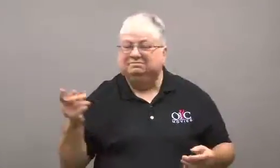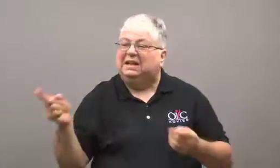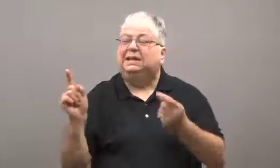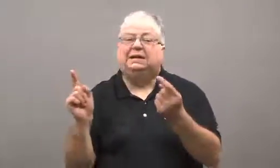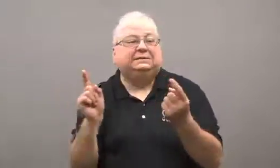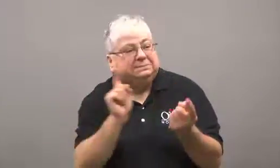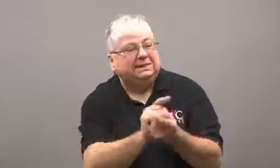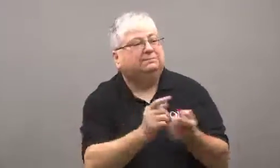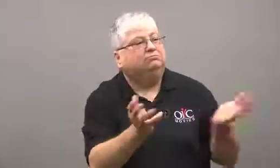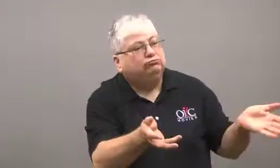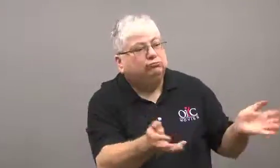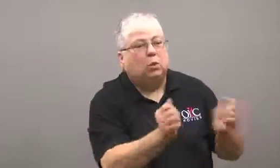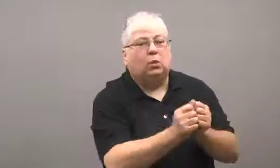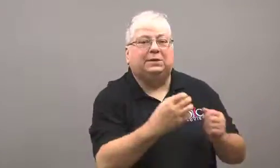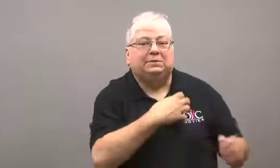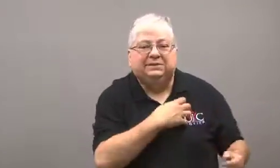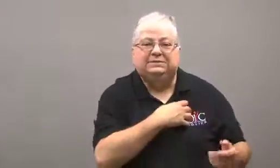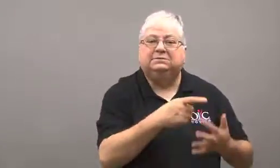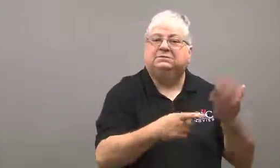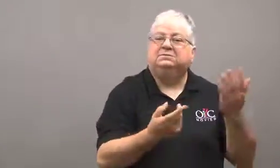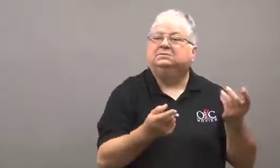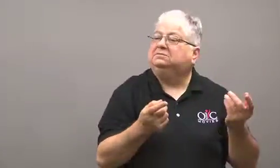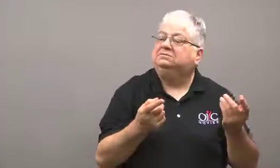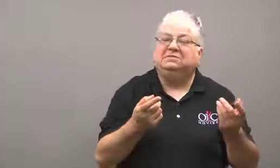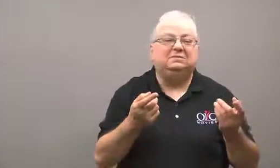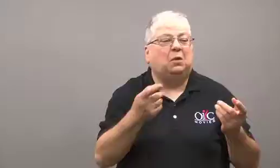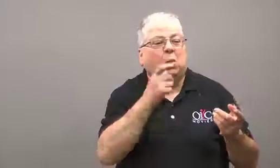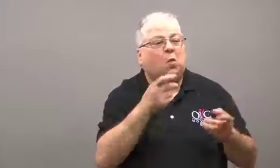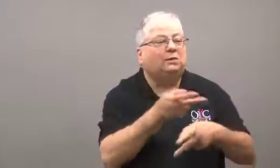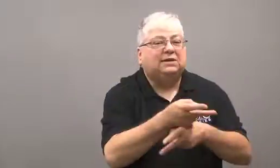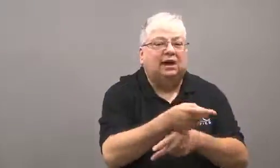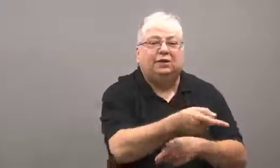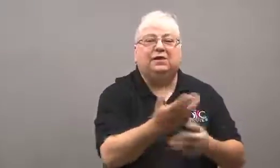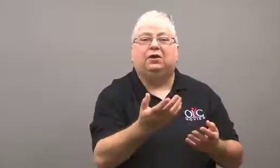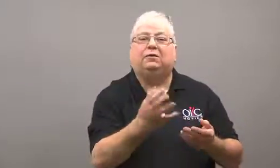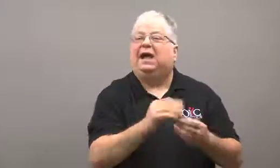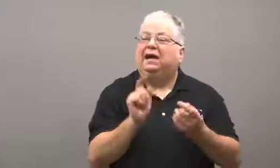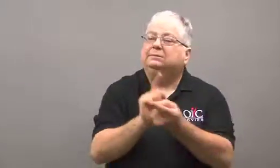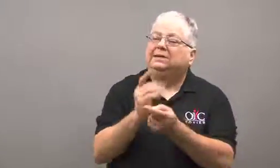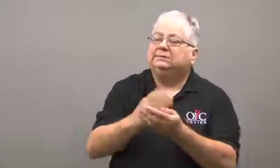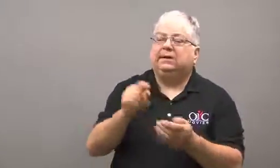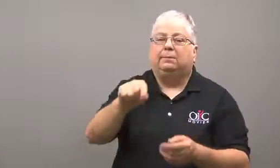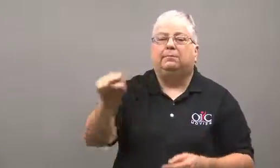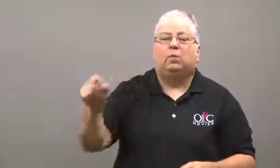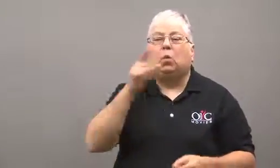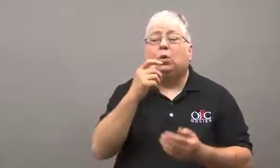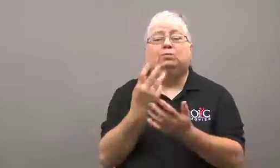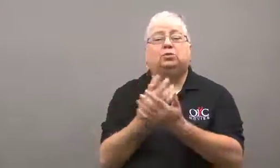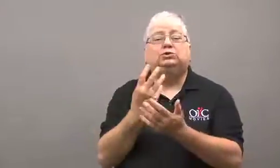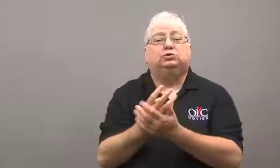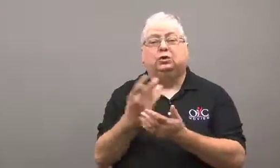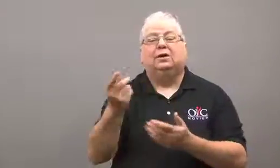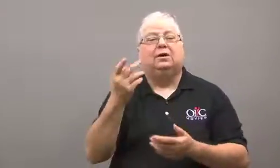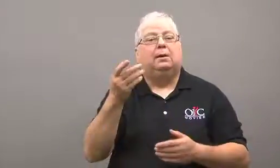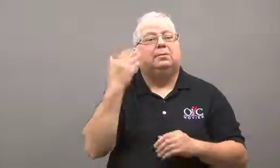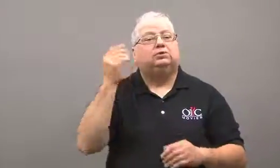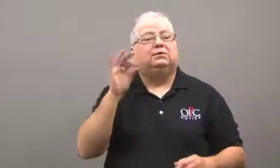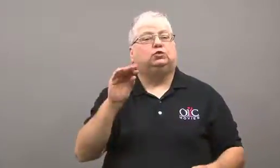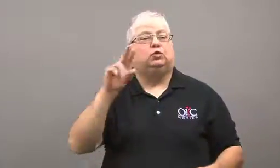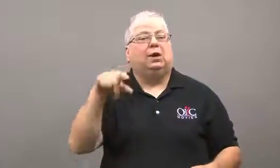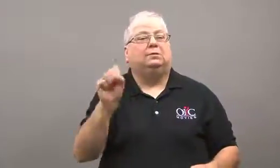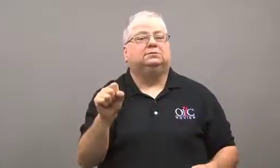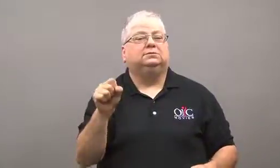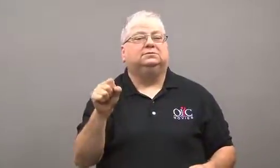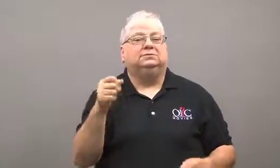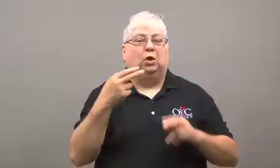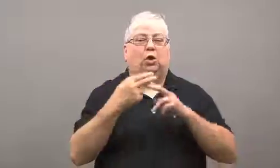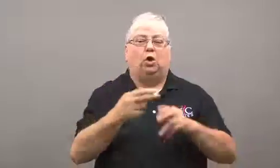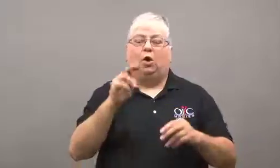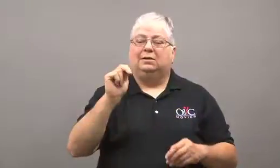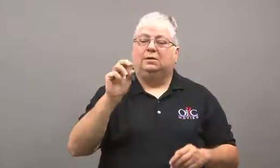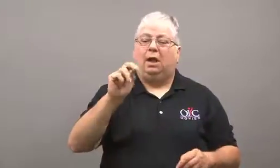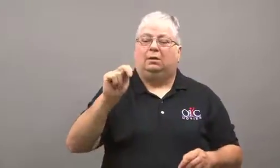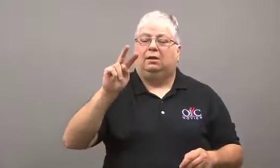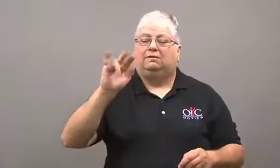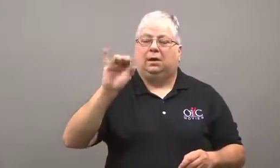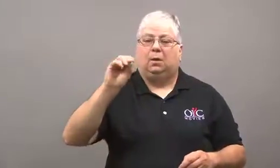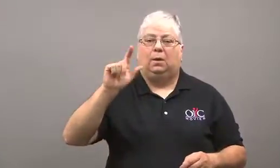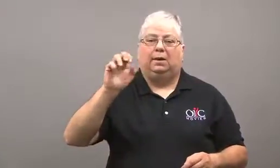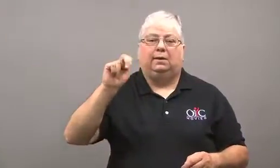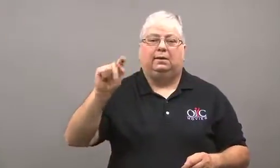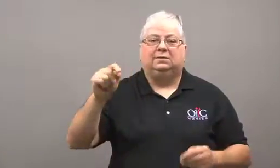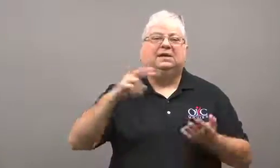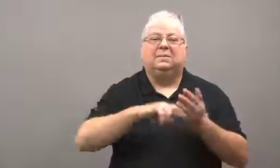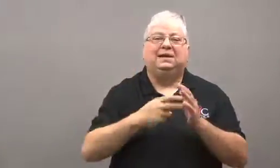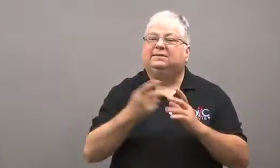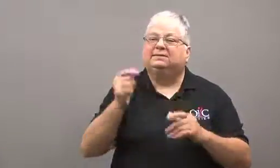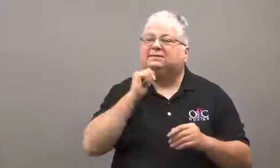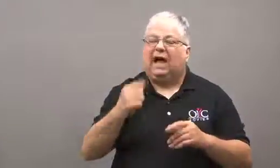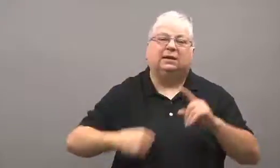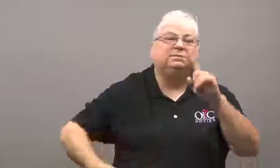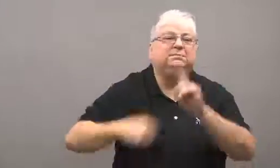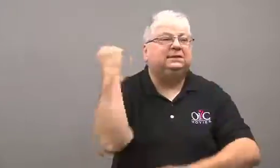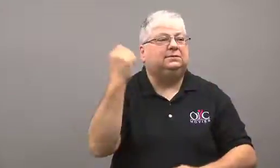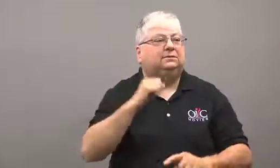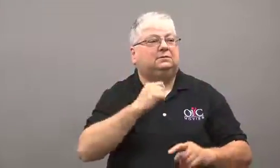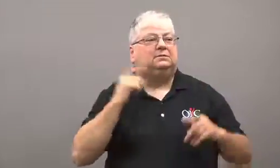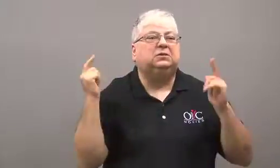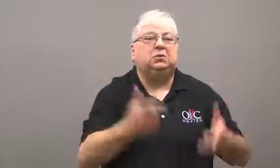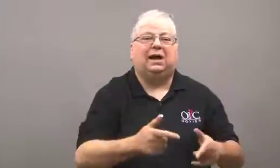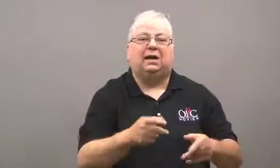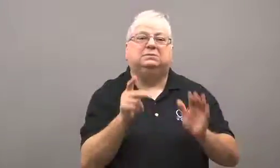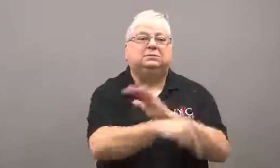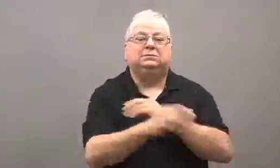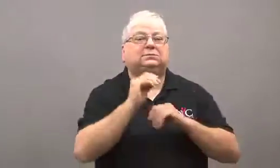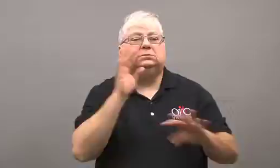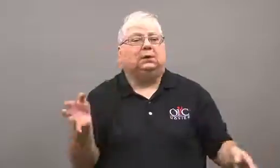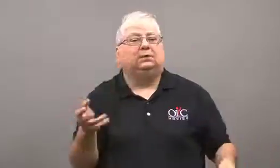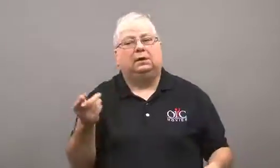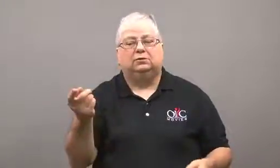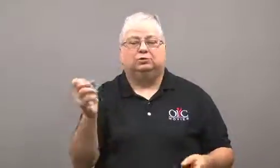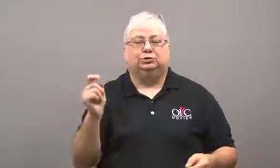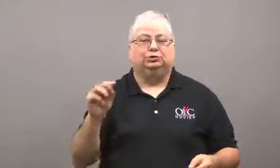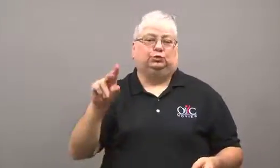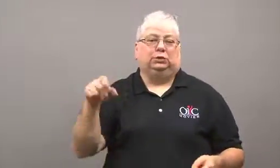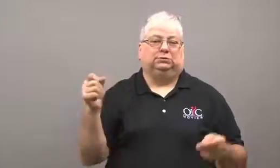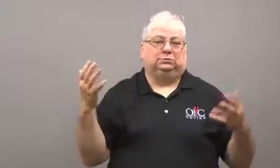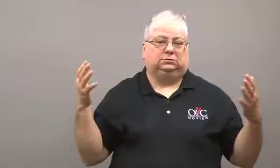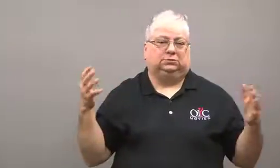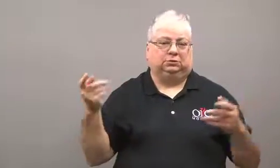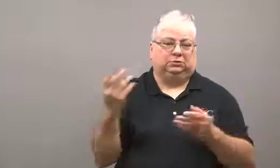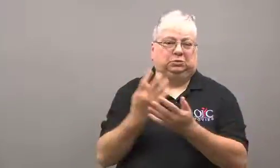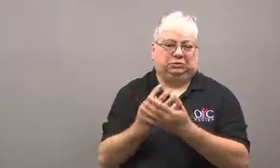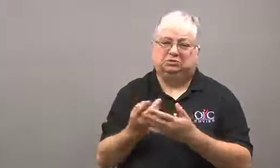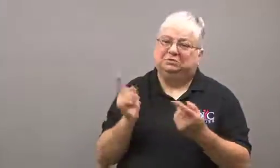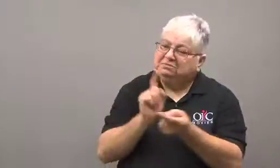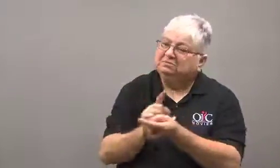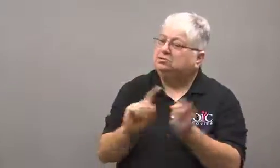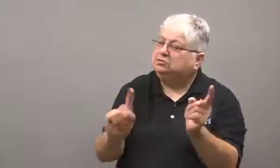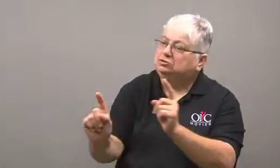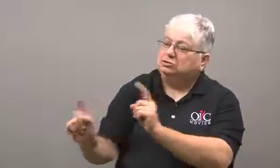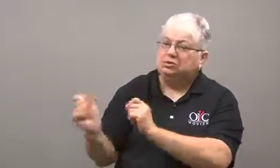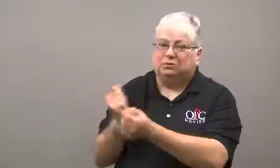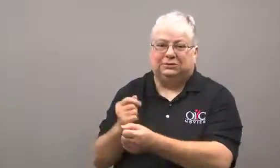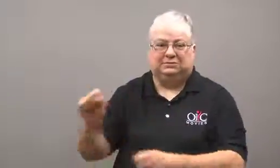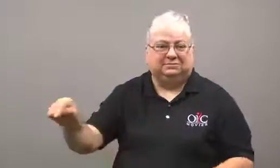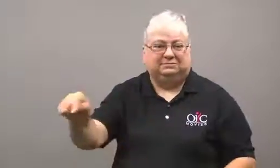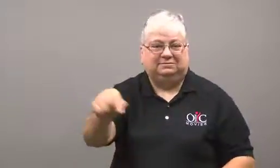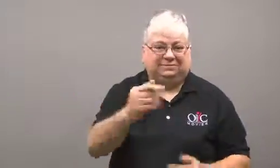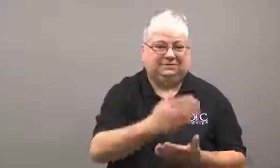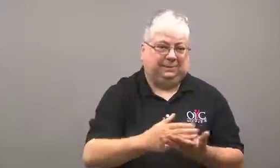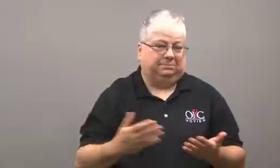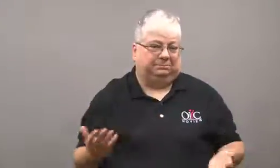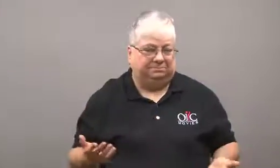He met and talked with officers and jailers, as well as some non-violent drug offenders.